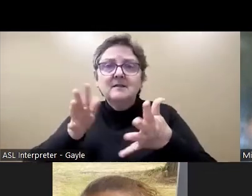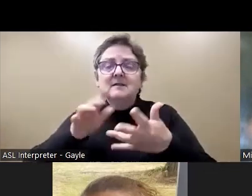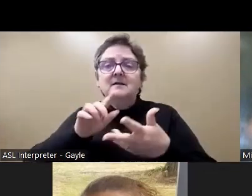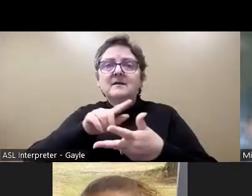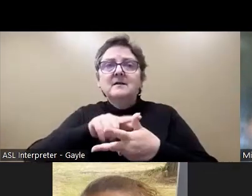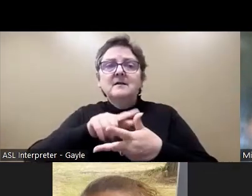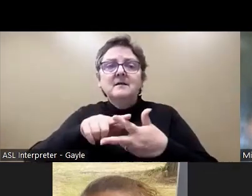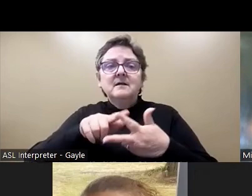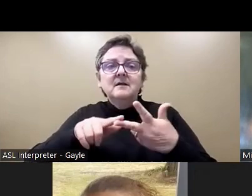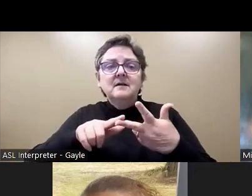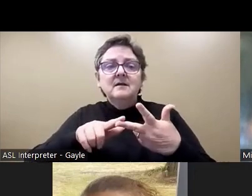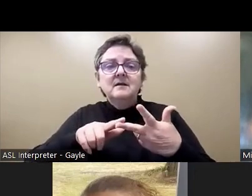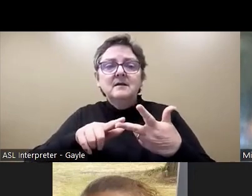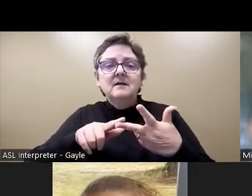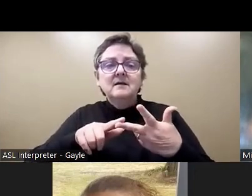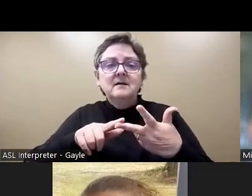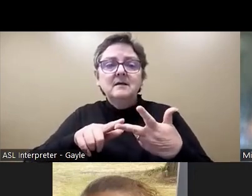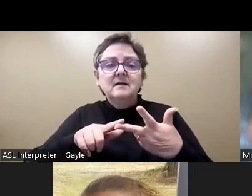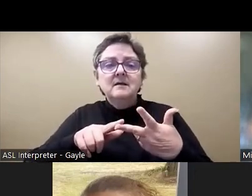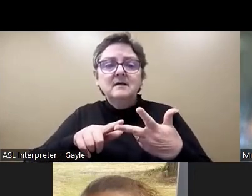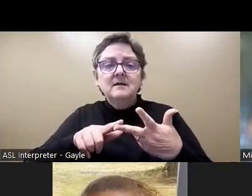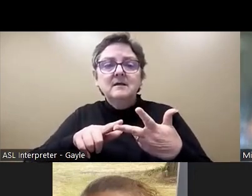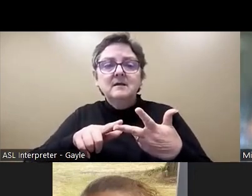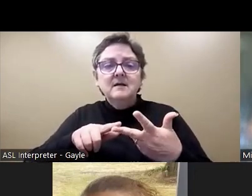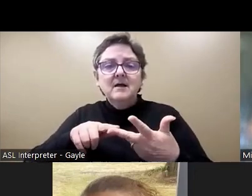those parts, if you will,